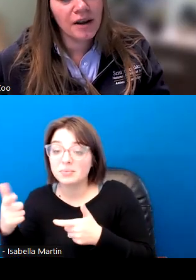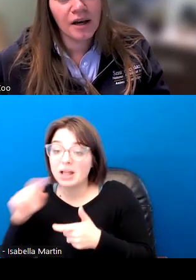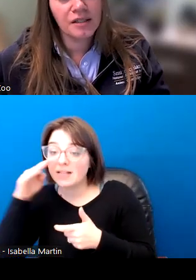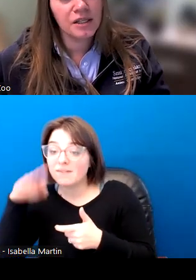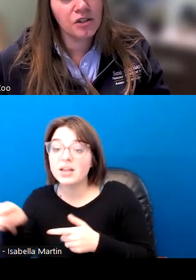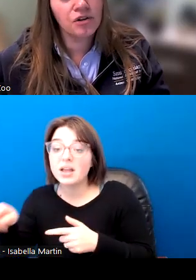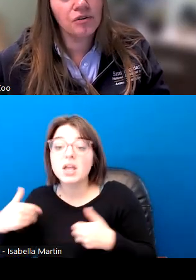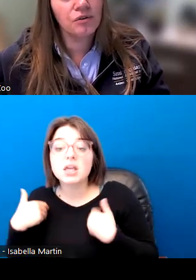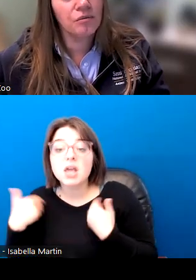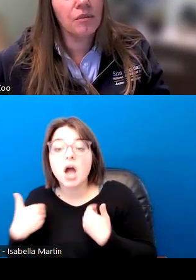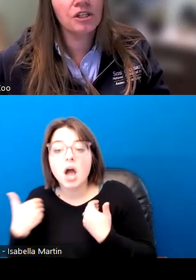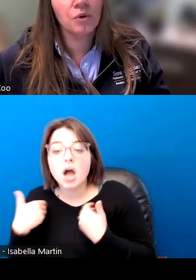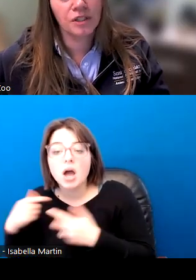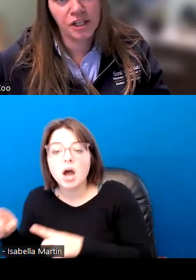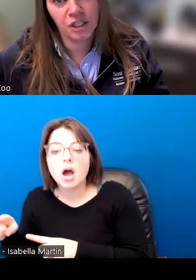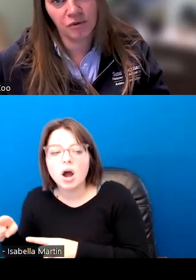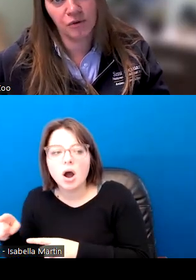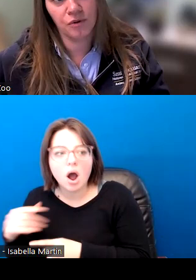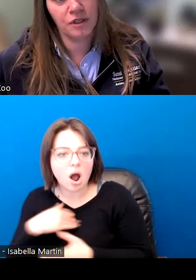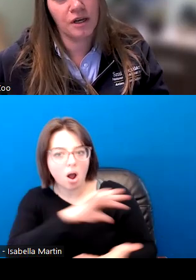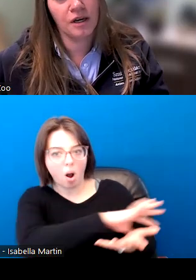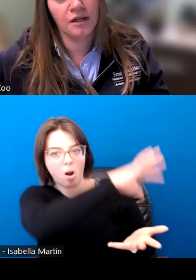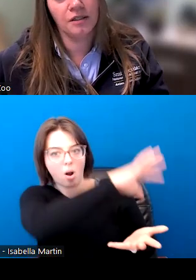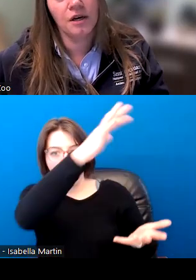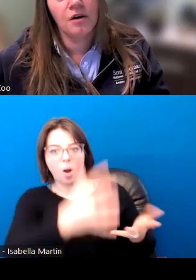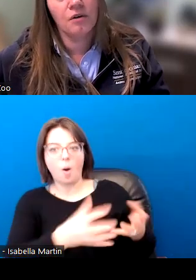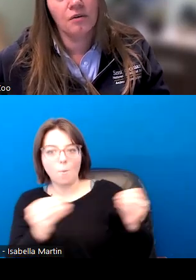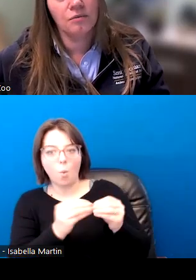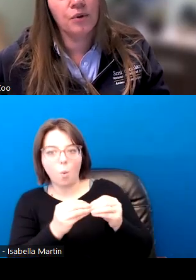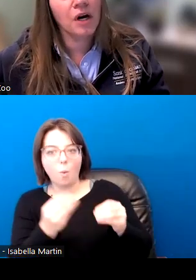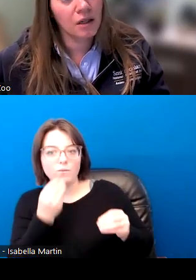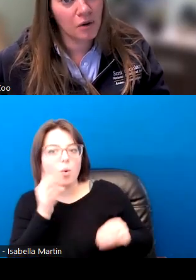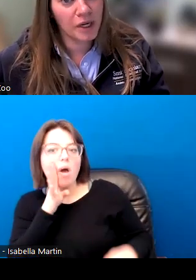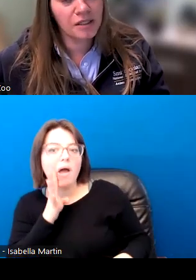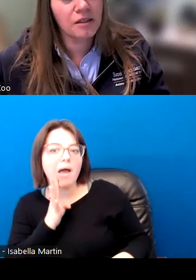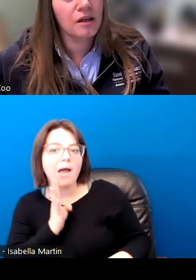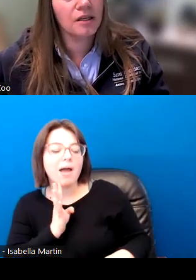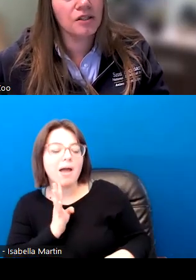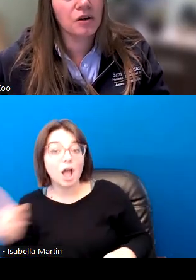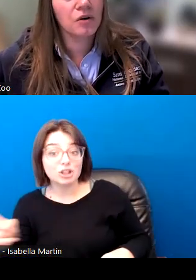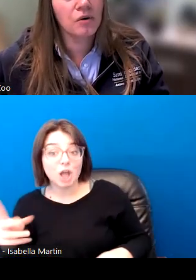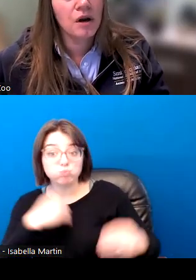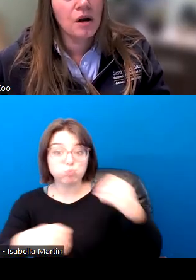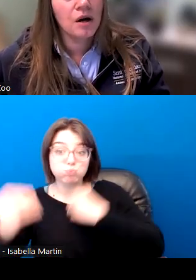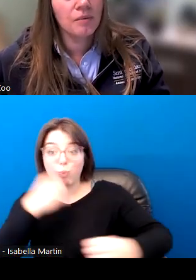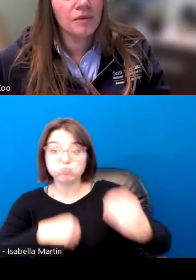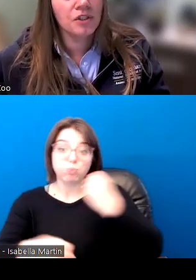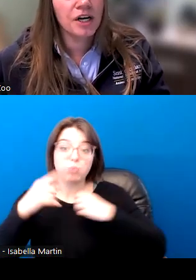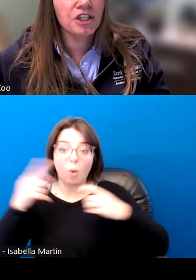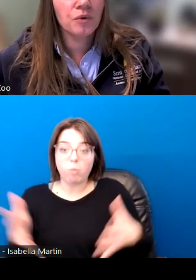had access to much more digestible food and put on a lot of weight and so the strategy